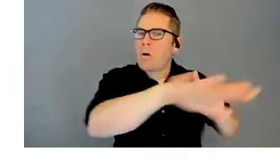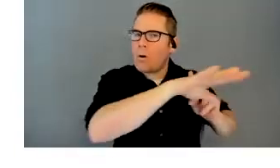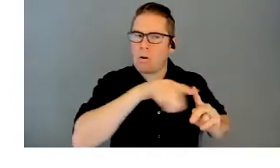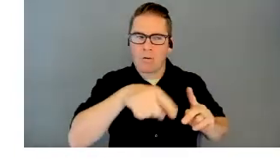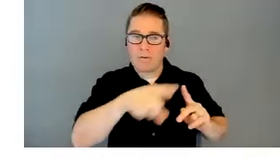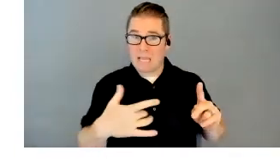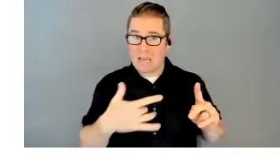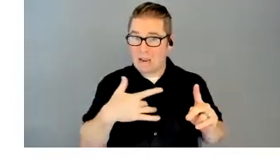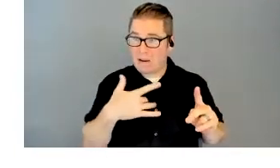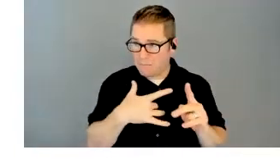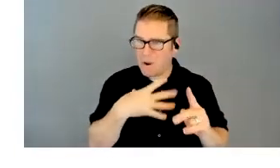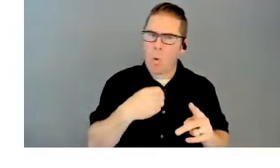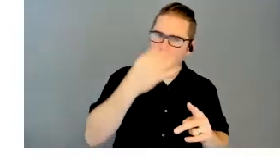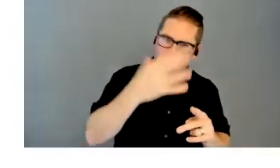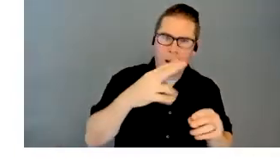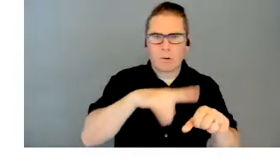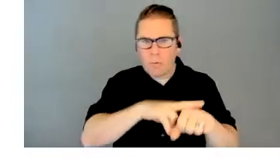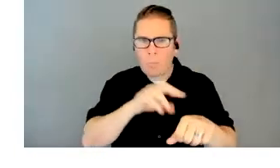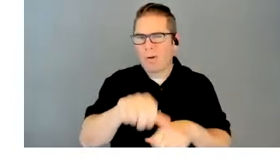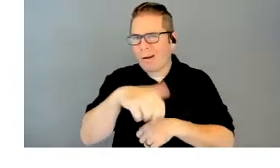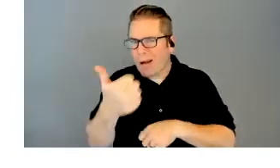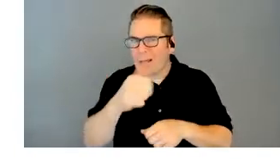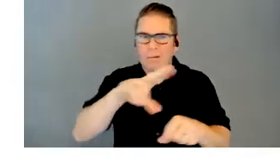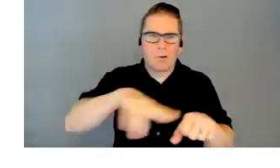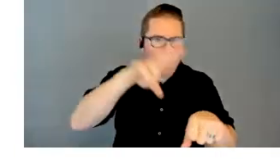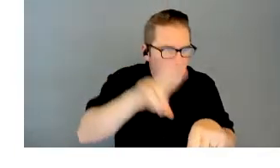and who they are and what they bring to the classroom